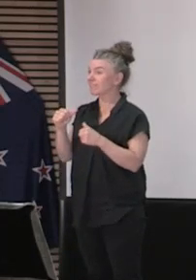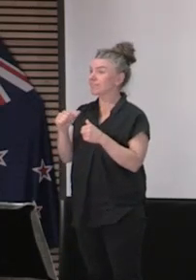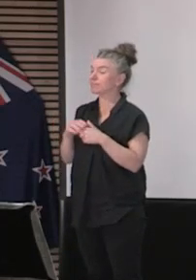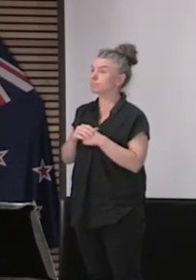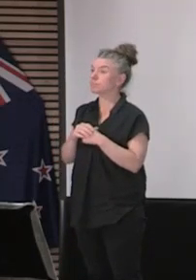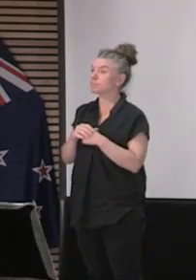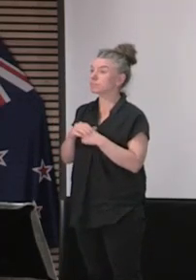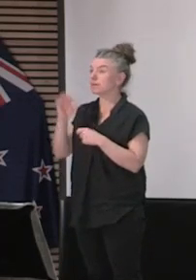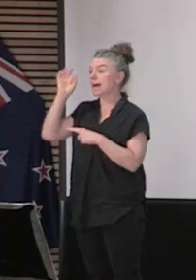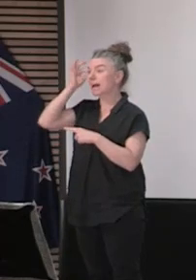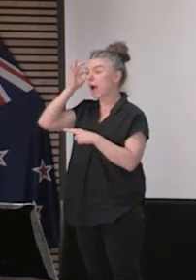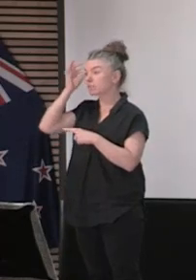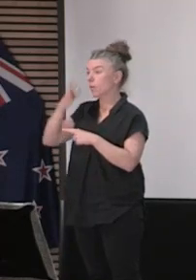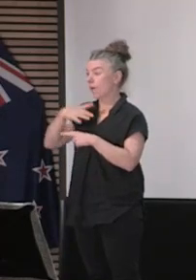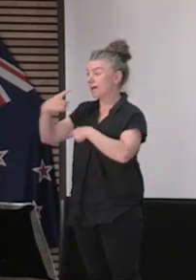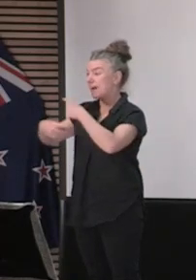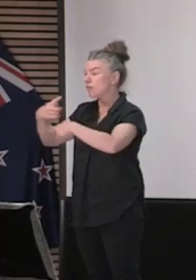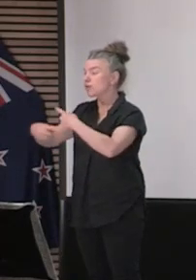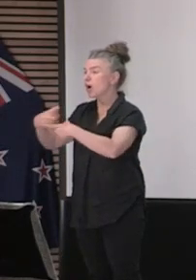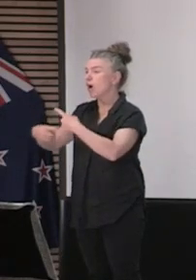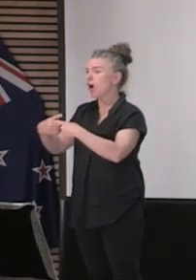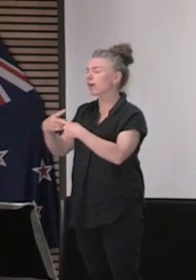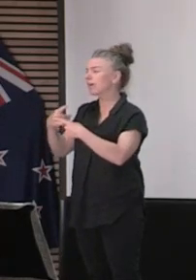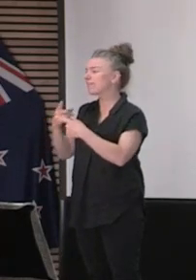have said that theywant to keep maintenancebecause rodents become anissue.